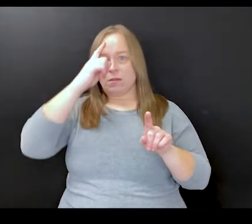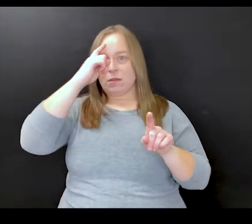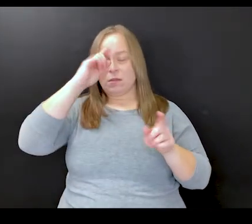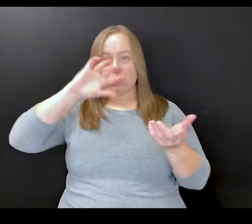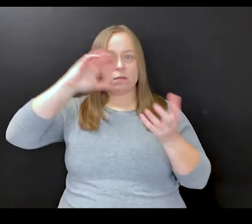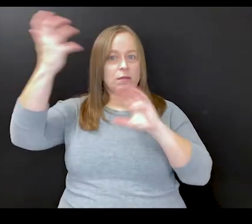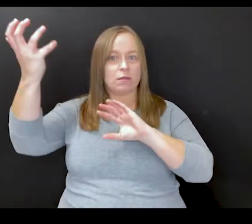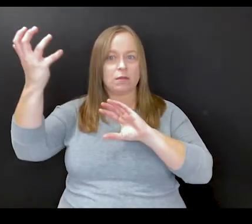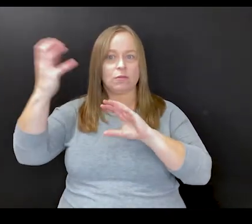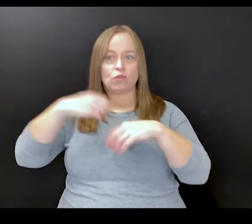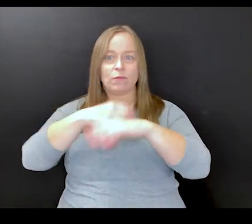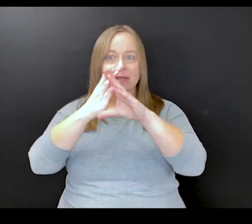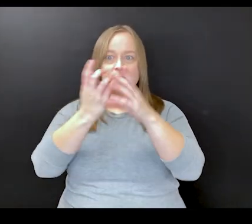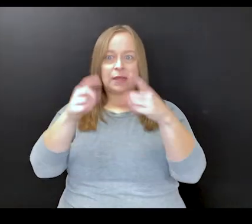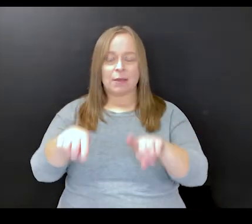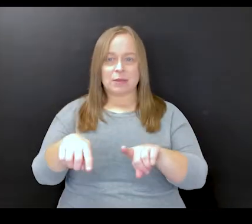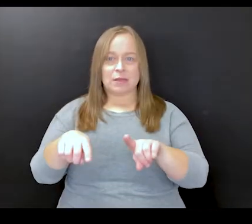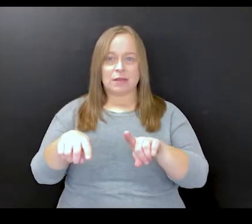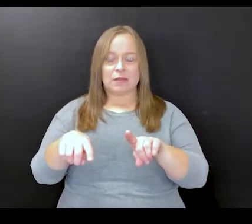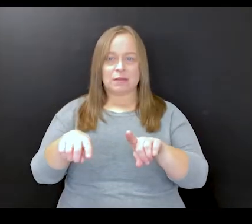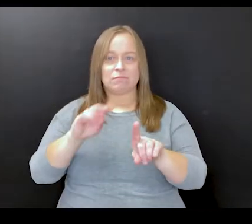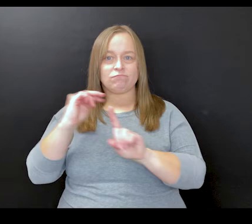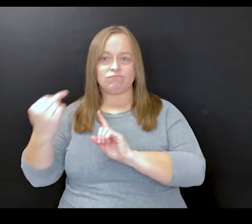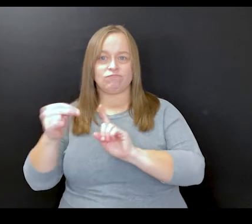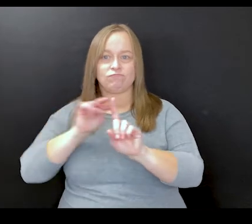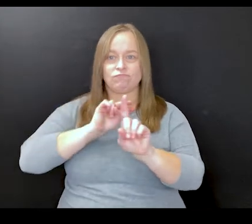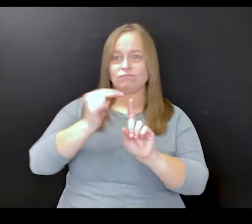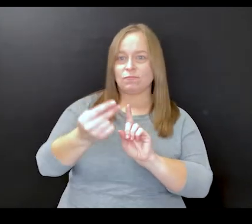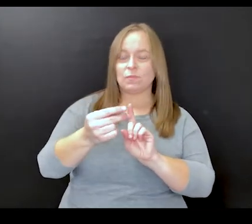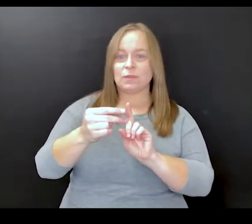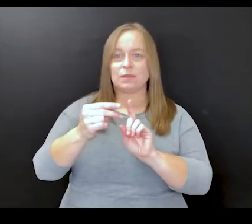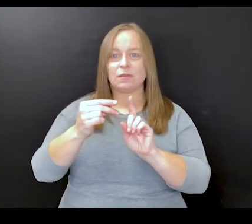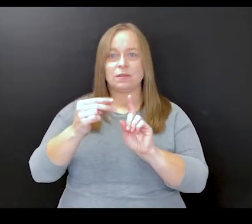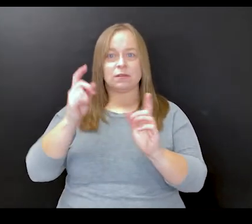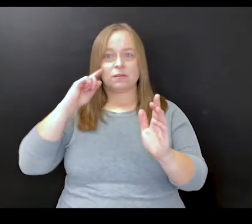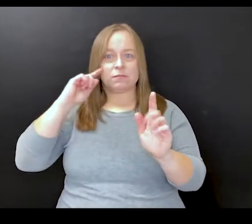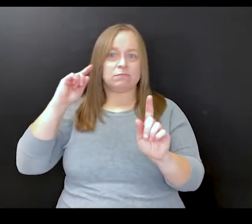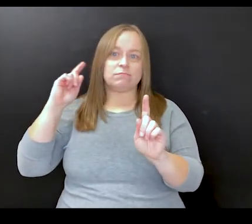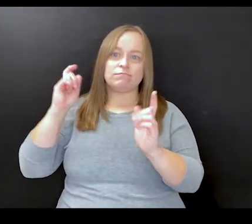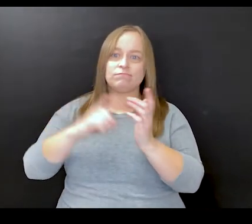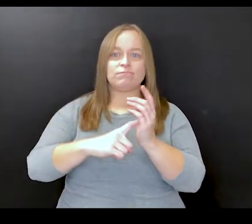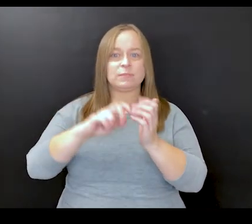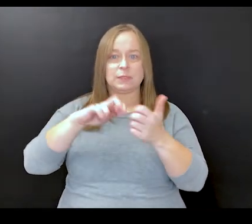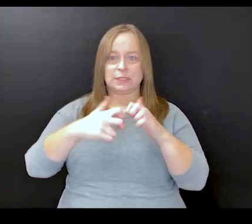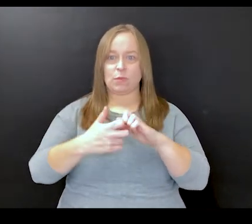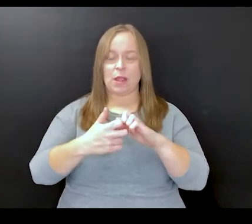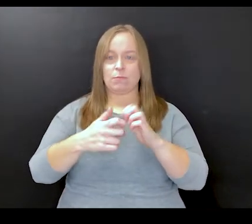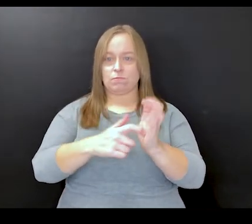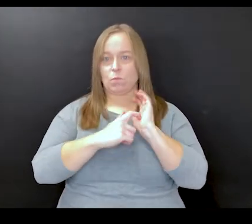of a mental health crisis. So there needs to be a highlighting of this problem,